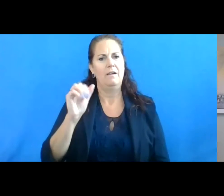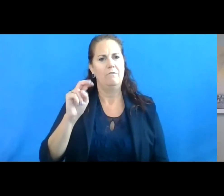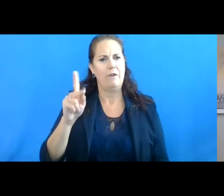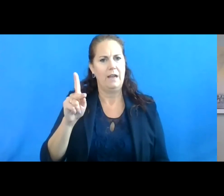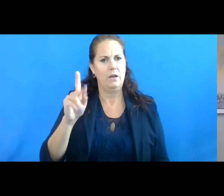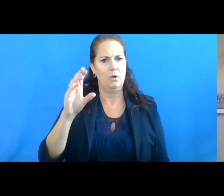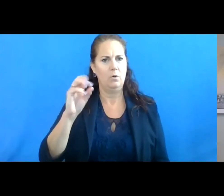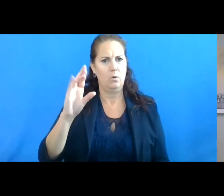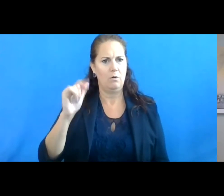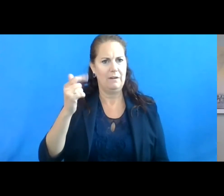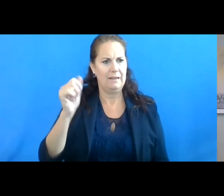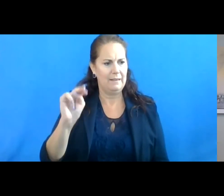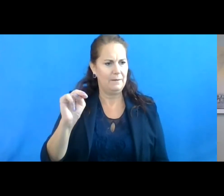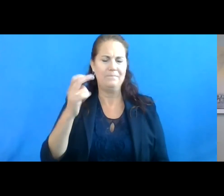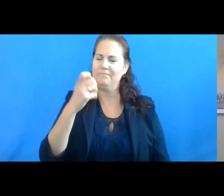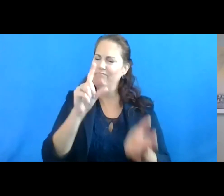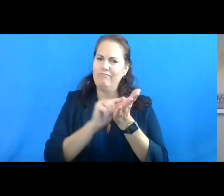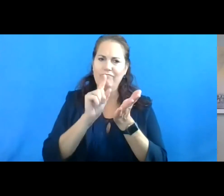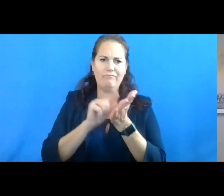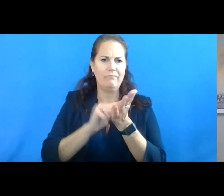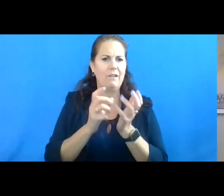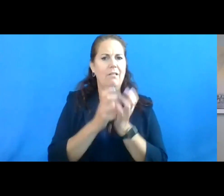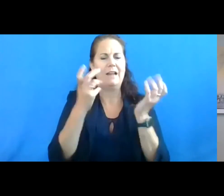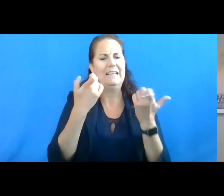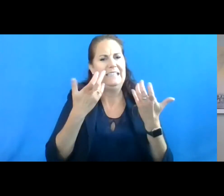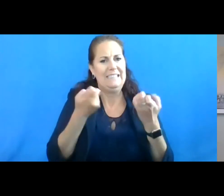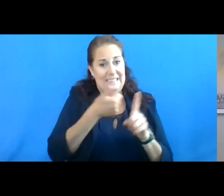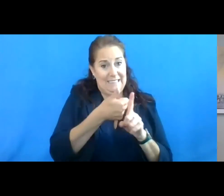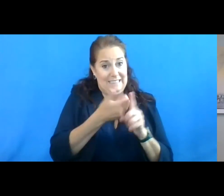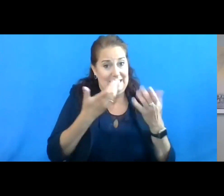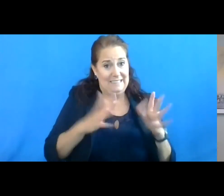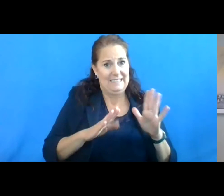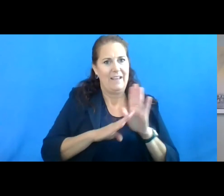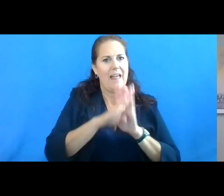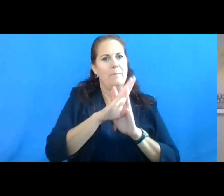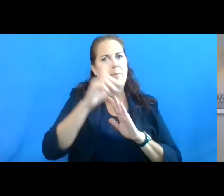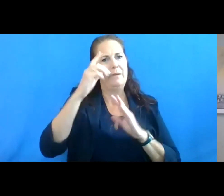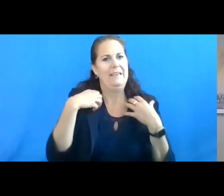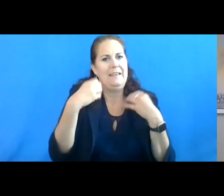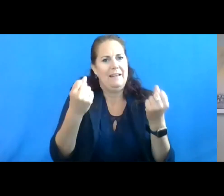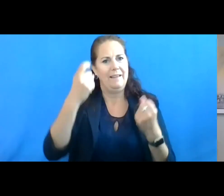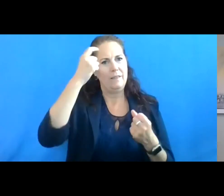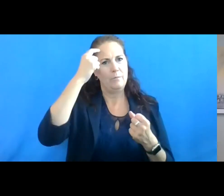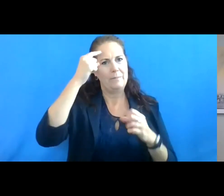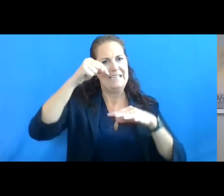He has papers that are published and theses developed for healing the brain. Something called deep brain reorienting.